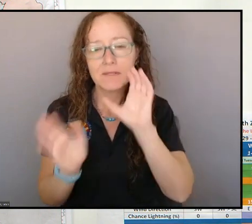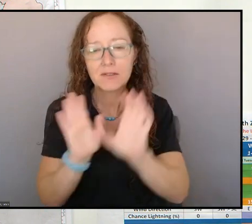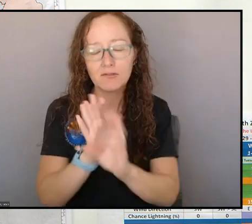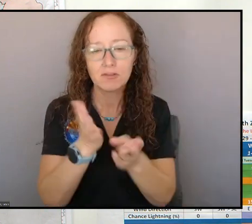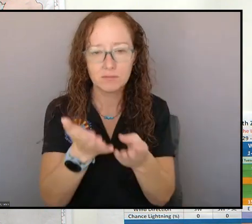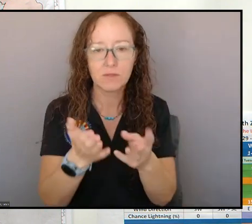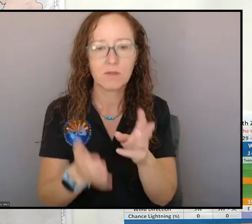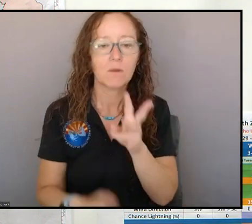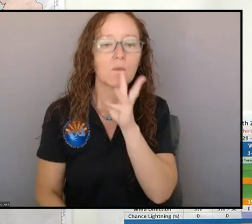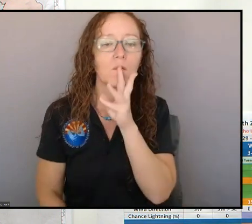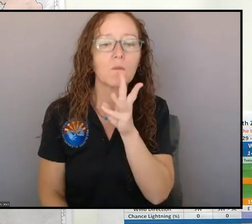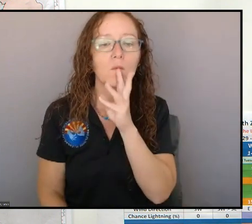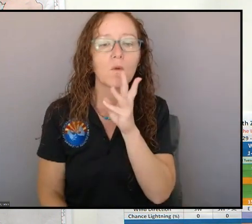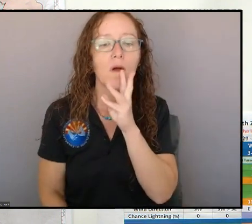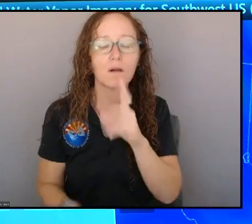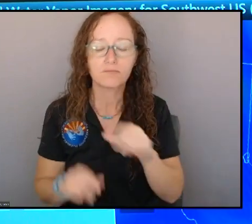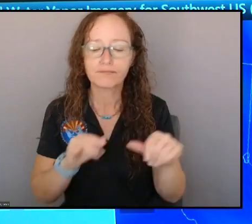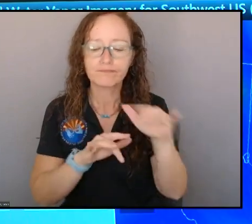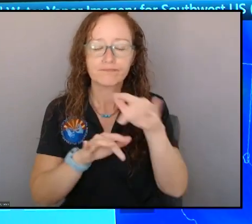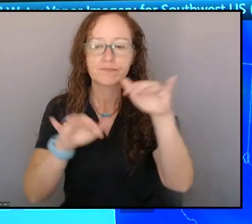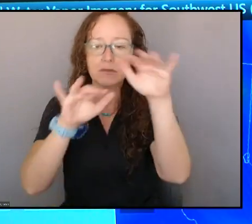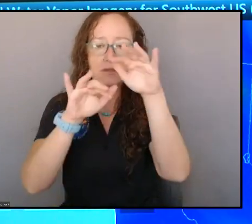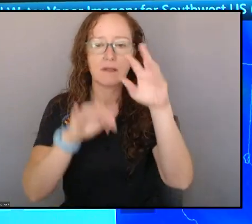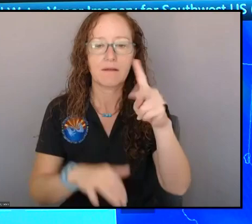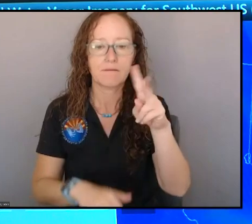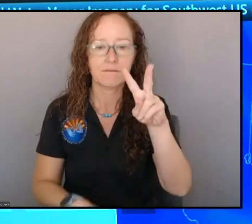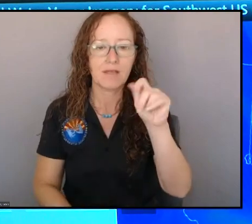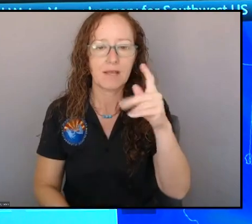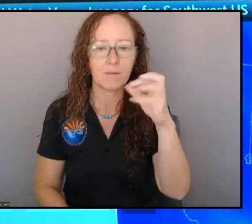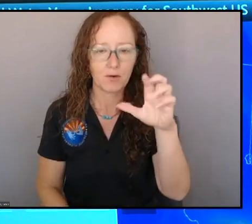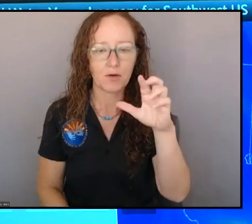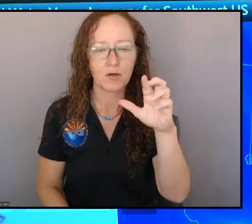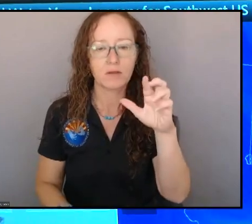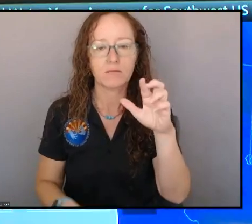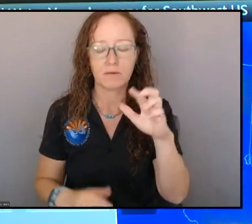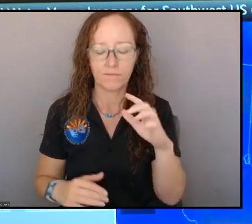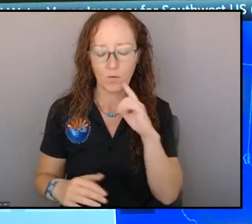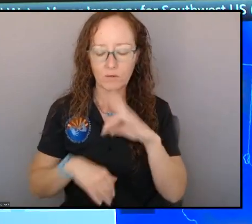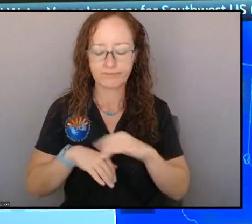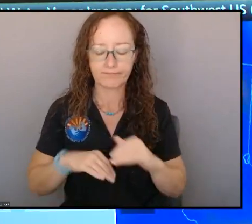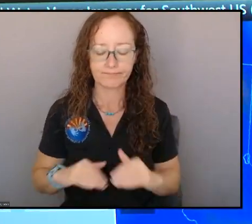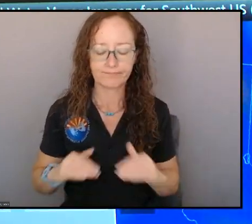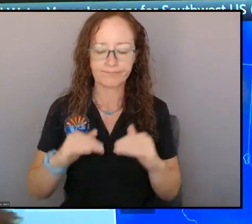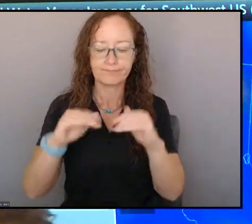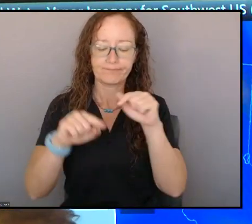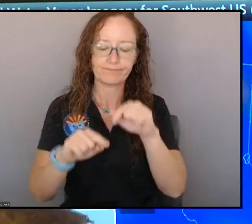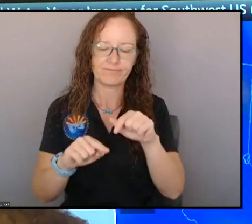middle portion of the atmosphere. But what it does show really well, you'll see this kind of like wave